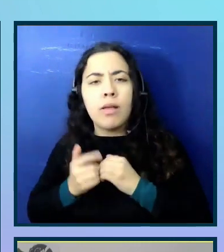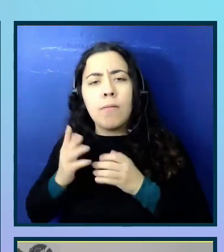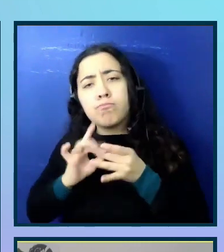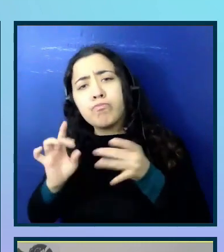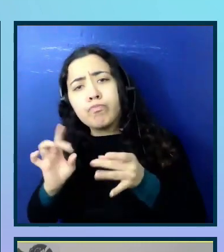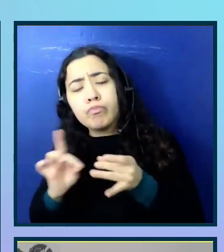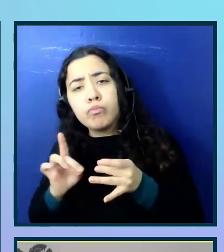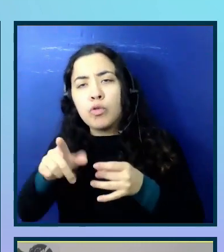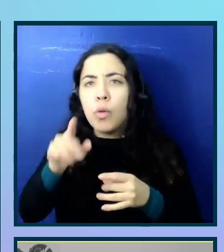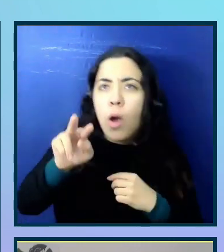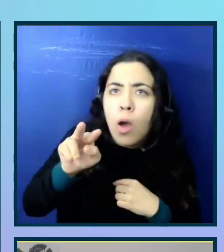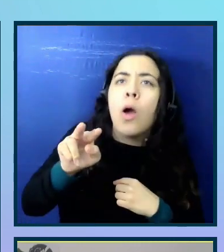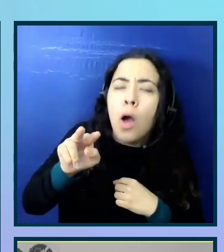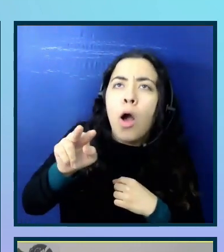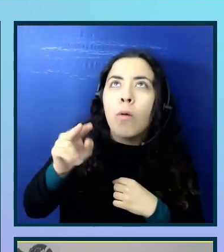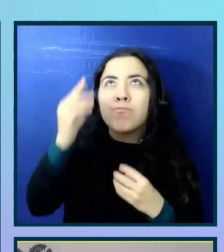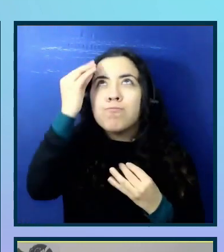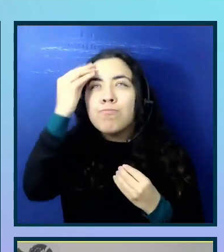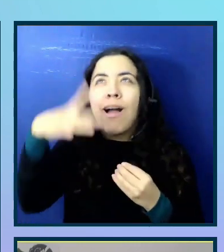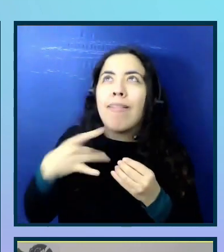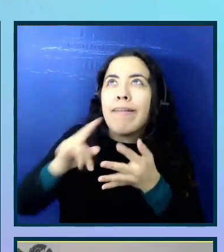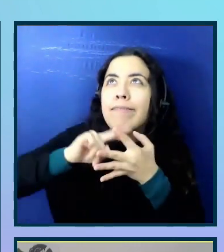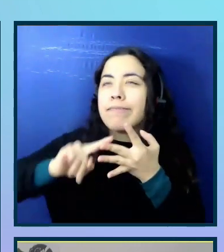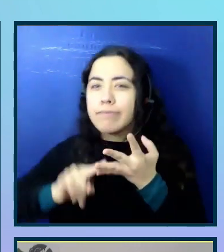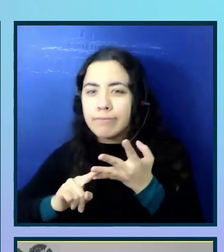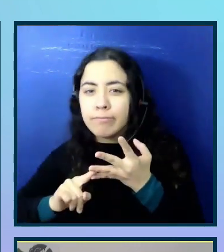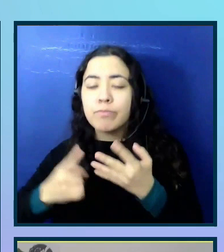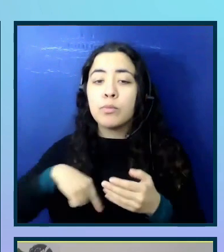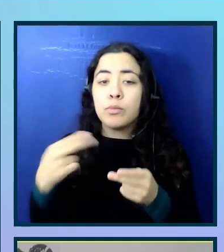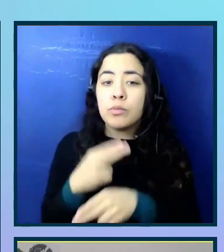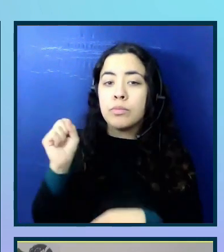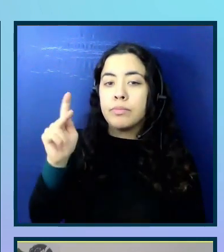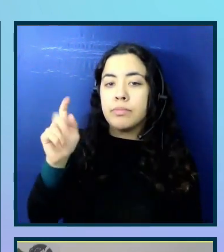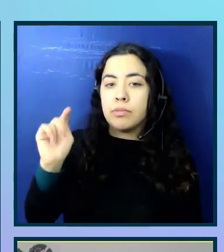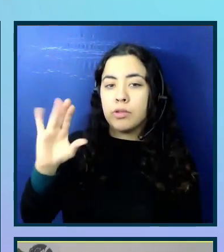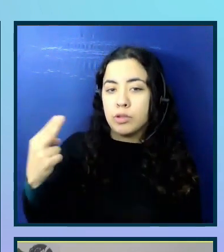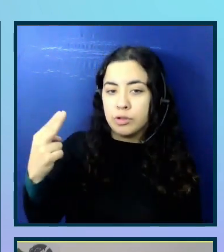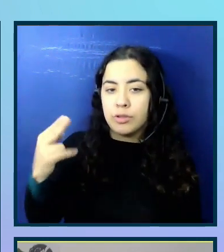So we use sketch, which is a design tool. And my developer, they have access to the sketch mock-ups